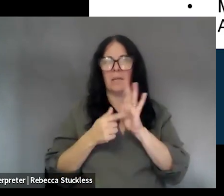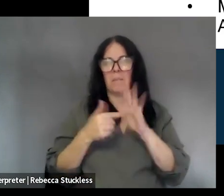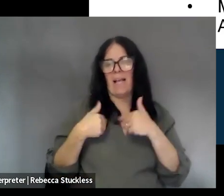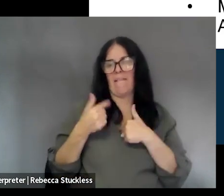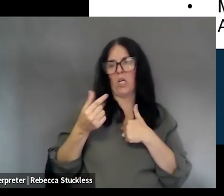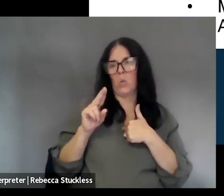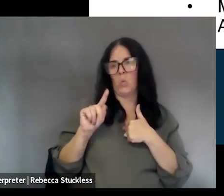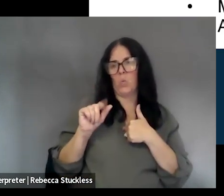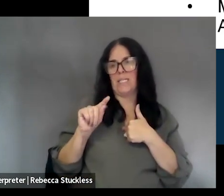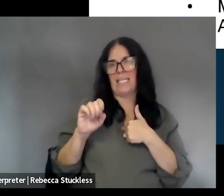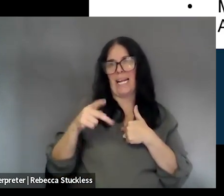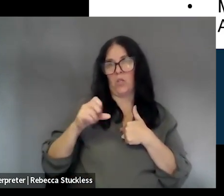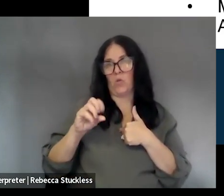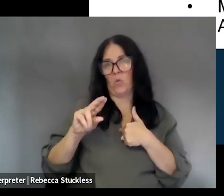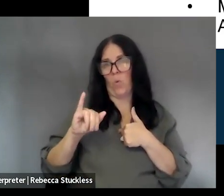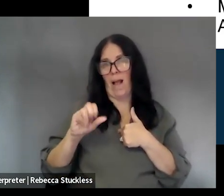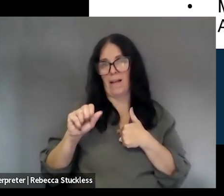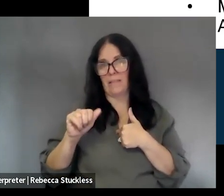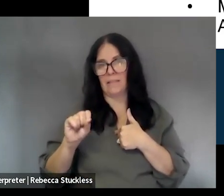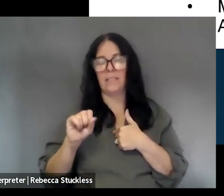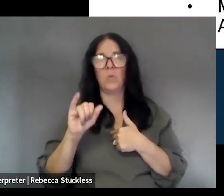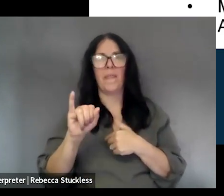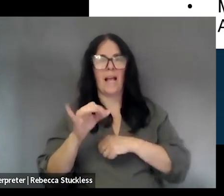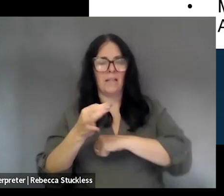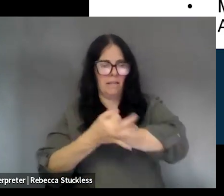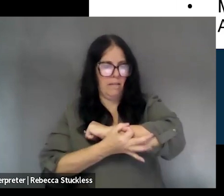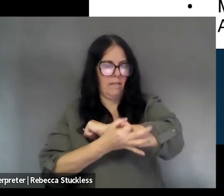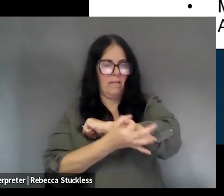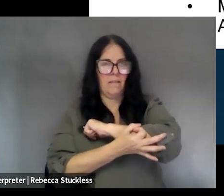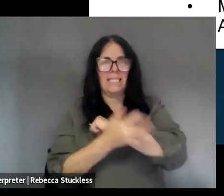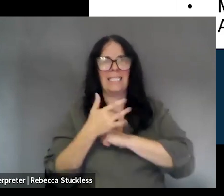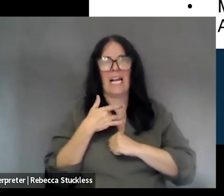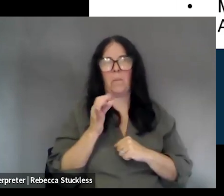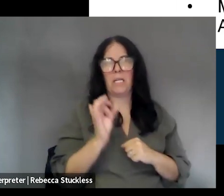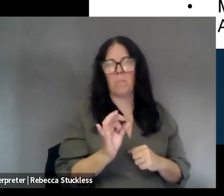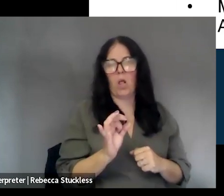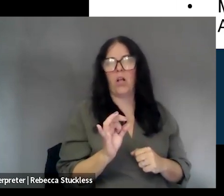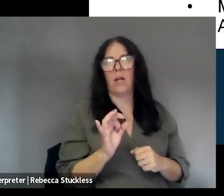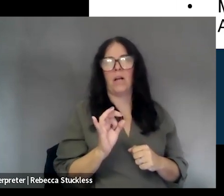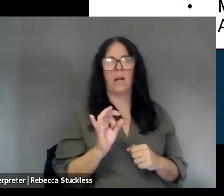So, those are circular lesions that tend to be smaller, and they can often follow illness